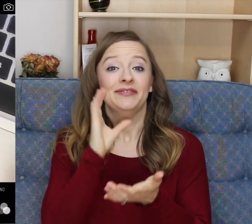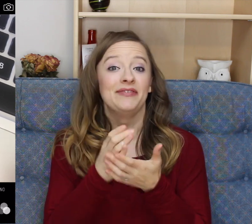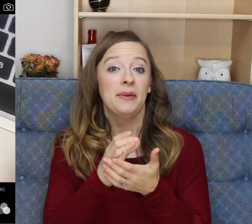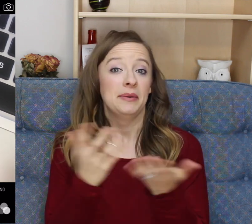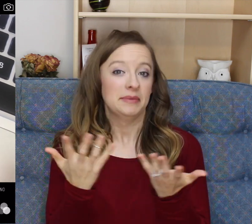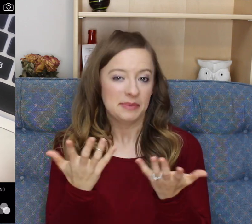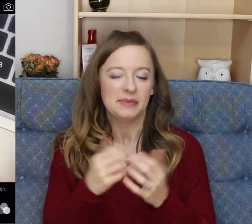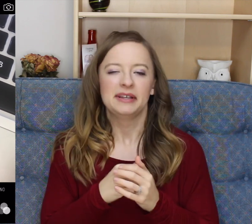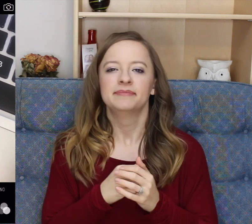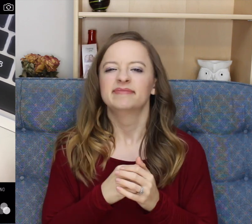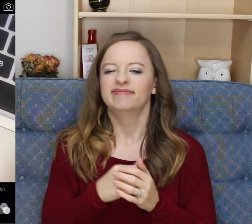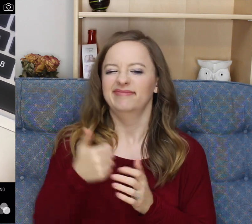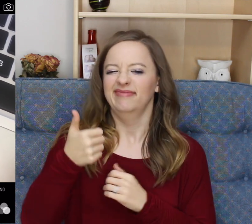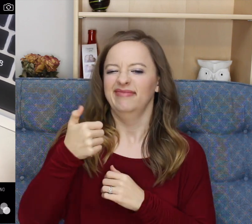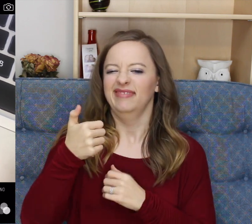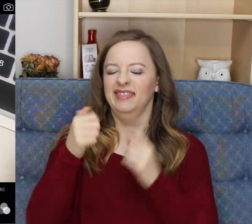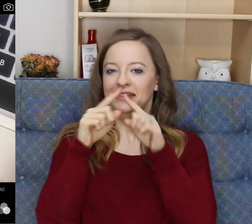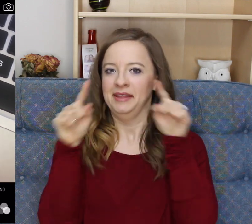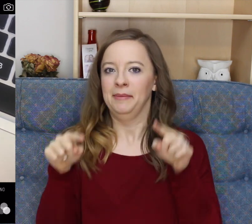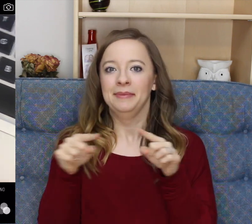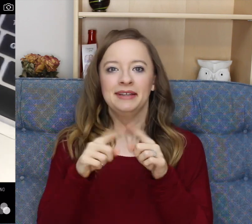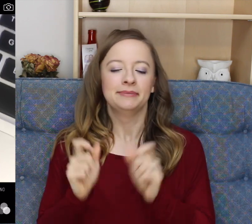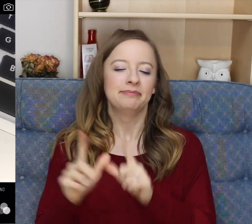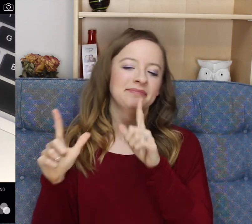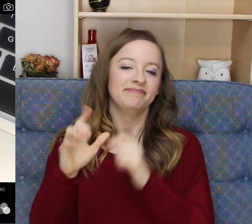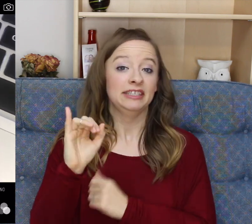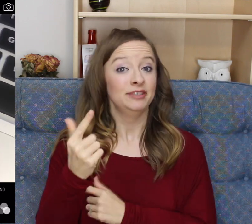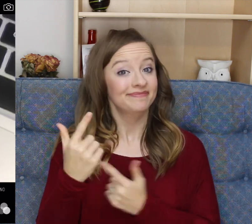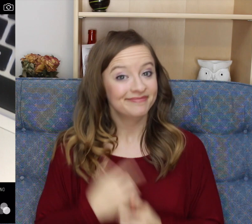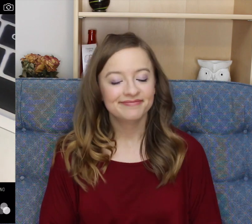I took was our thumbnail so I can put it on Instagram.